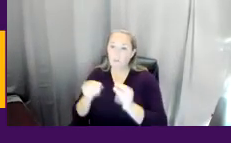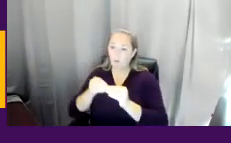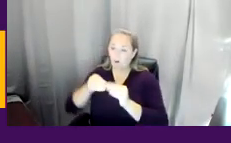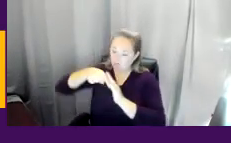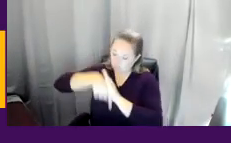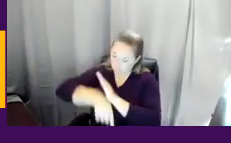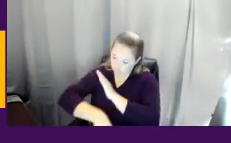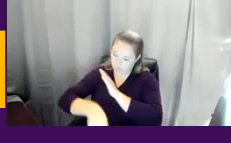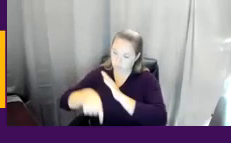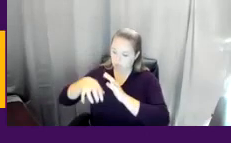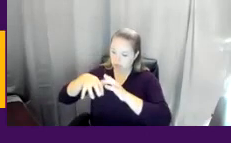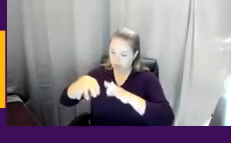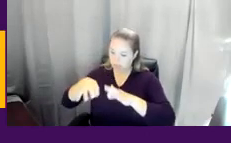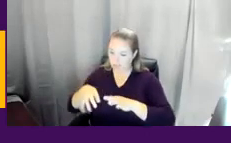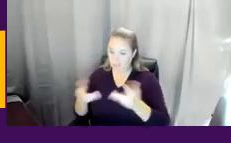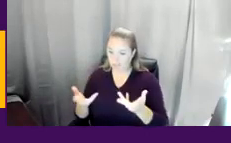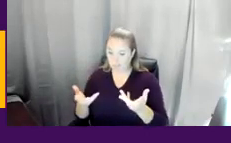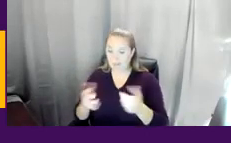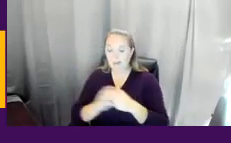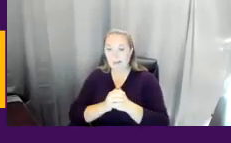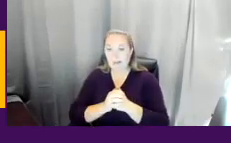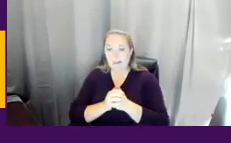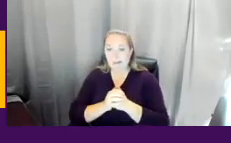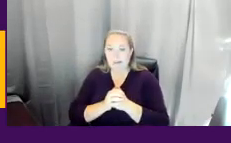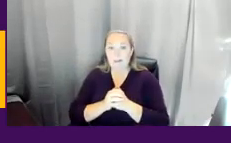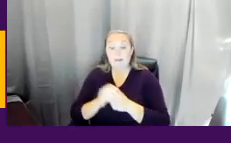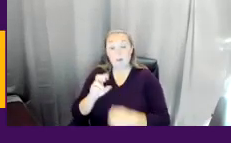ON TO TAMASO. » HI THIS IS TAMASO JOHNSON WITH THE RESILIENT COMMUNITIES TEAM AT THE COUNTY. TO GET A